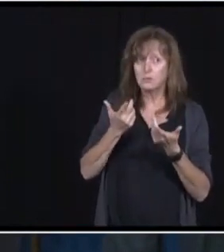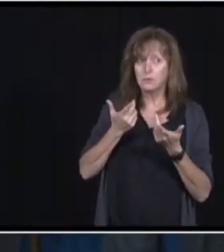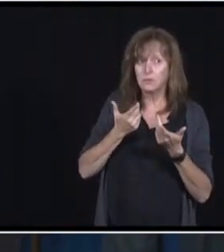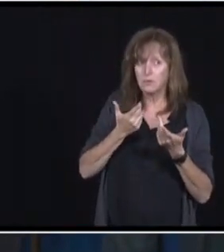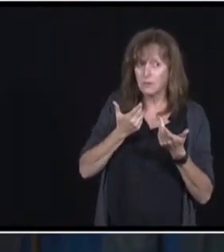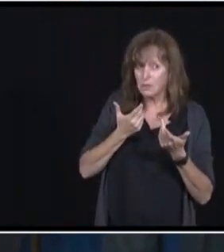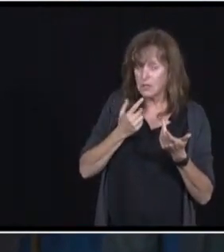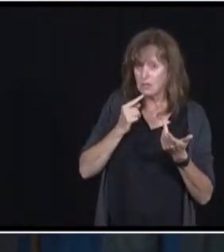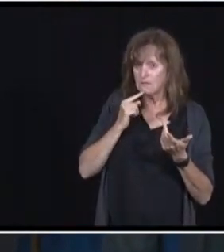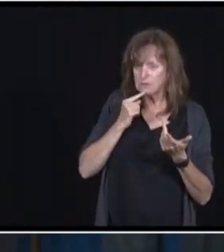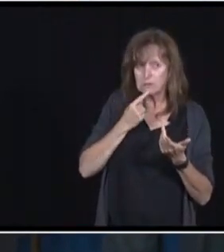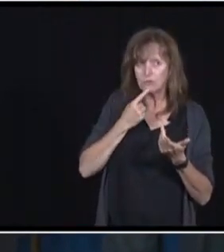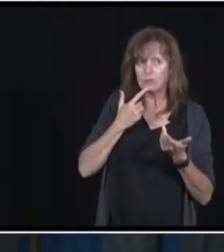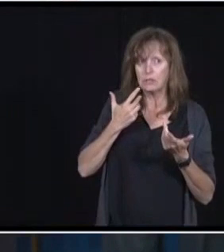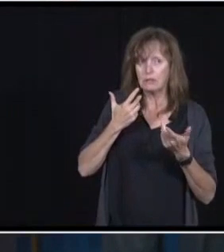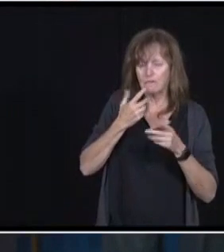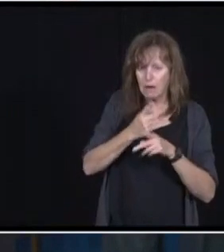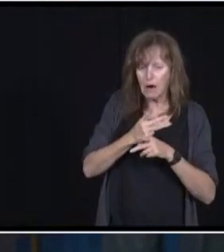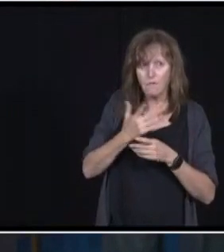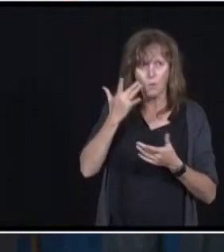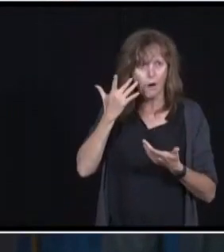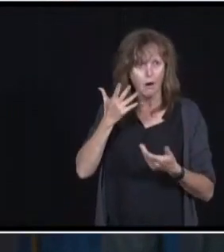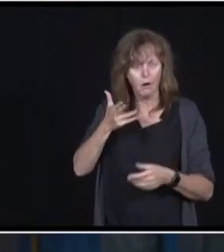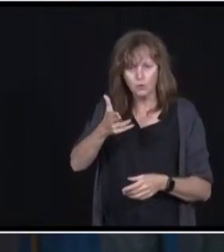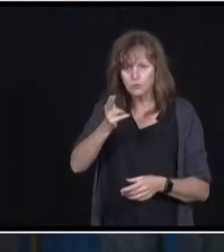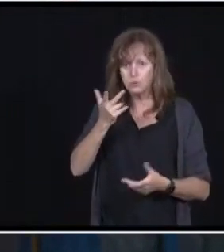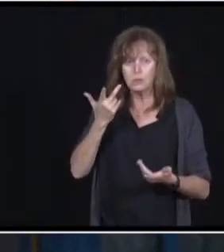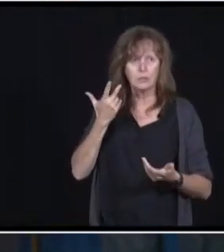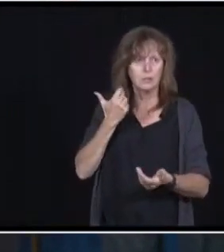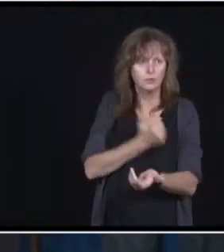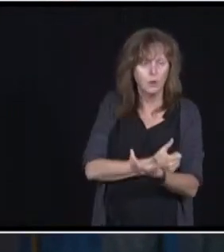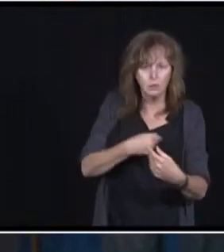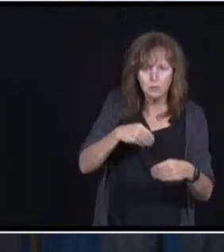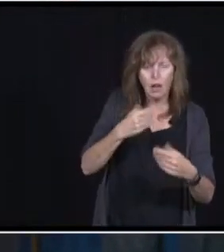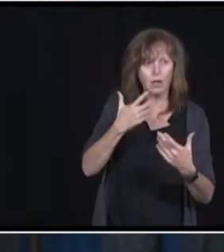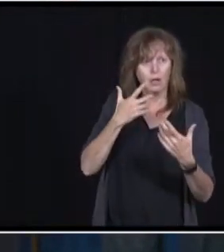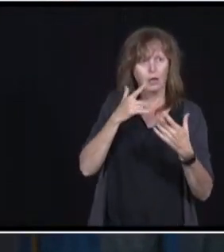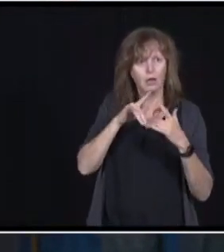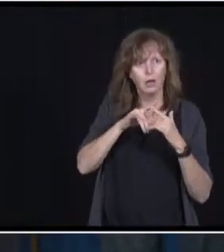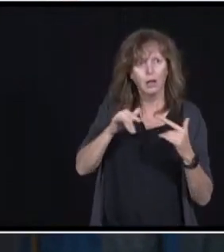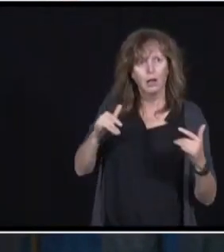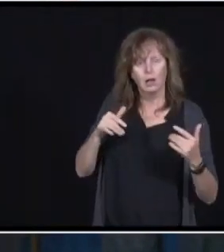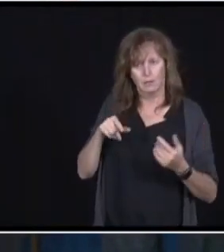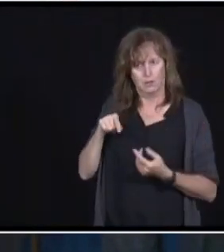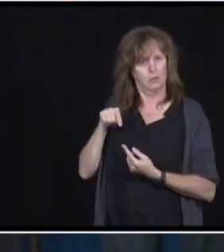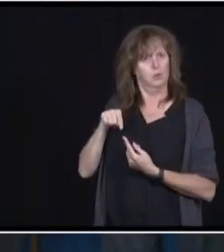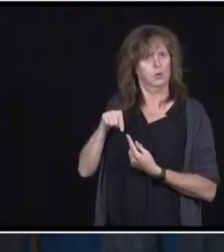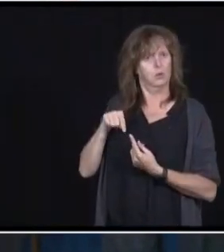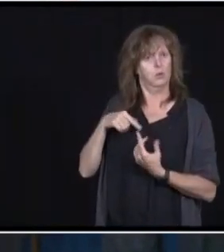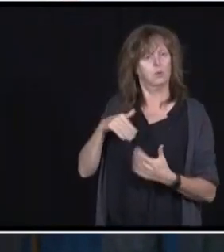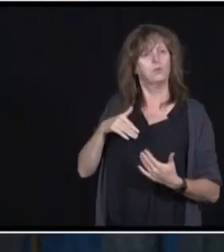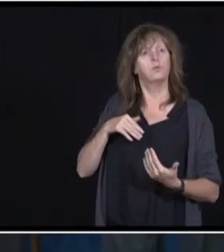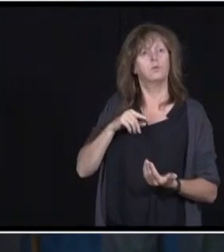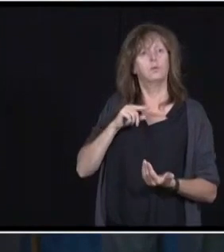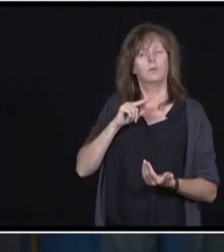Is this what the police want? Or do they have more serious crimes to look after like shootings and drug deals?